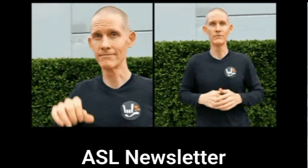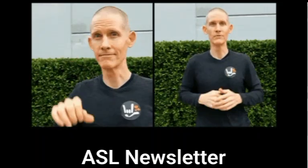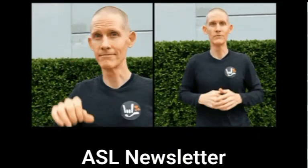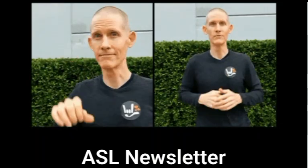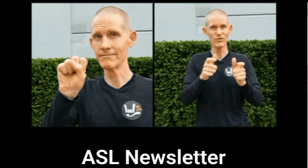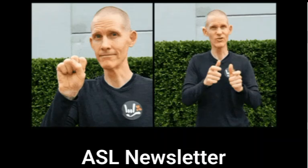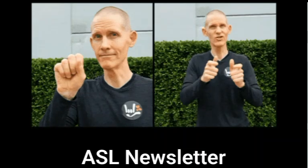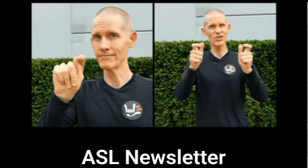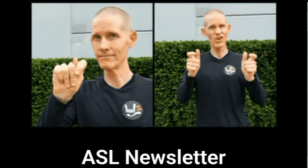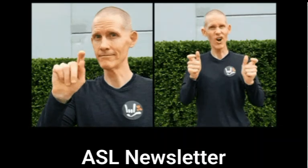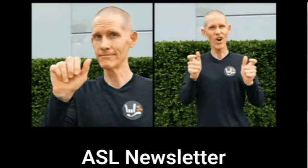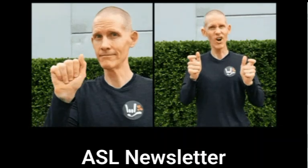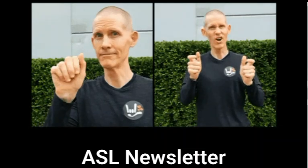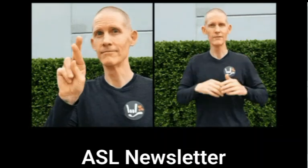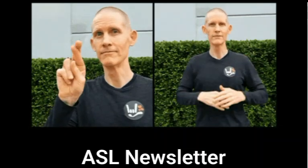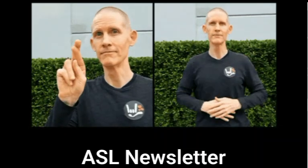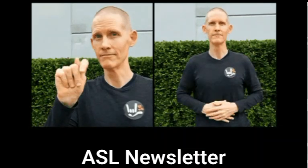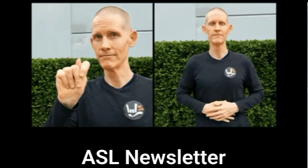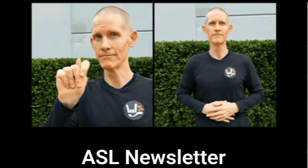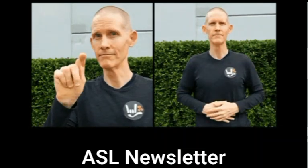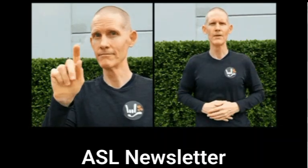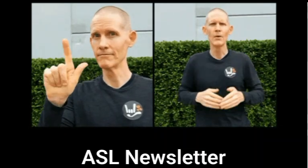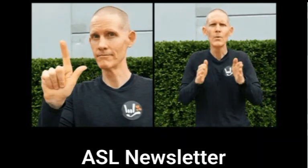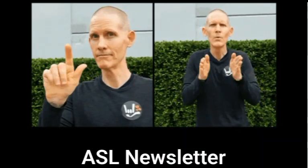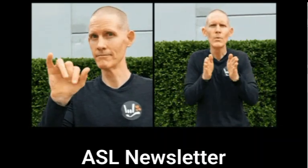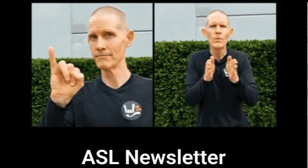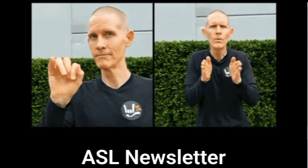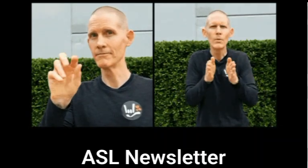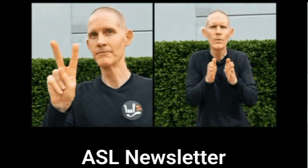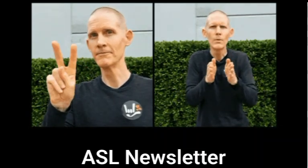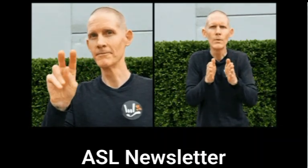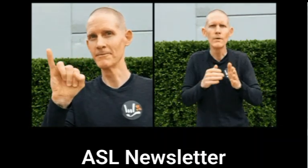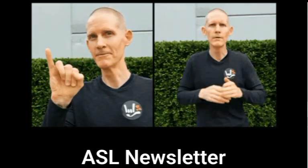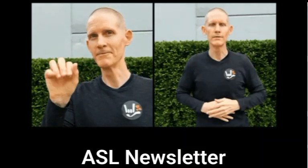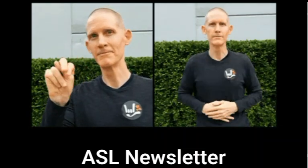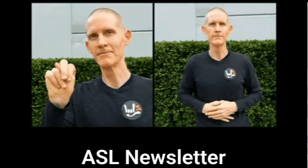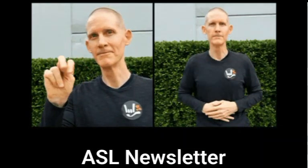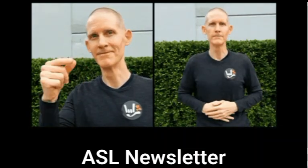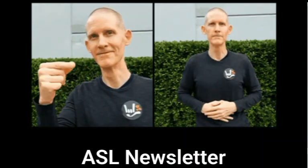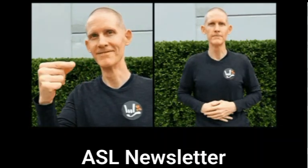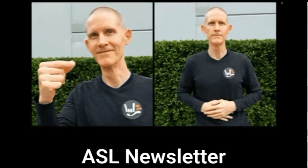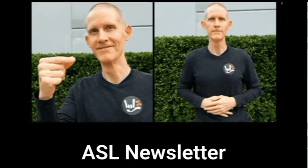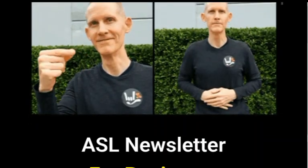because we need to build up those skills and the confidence alright so, go nuts with our ASL newsletter